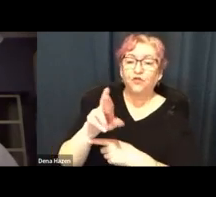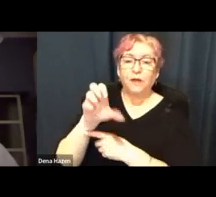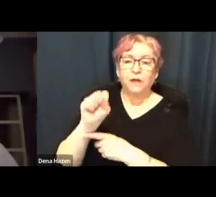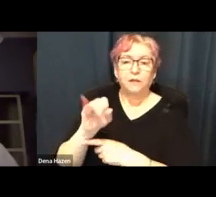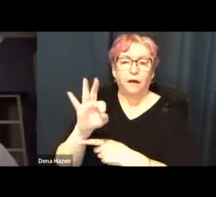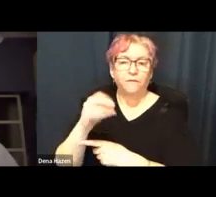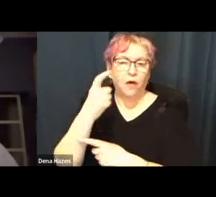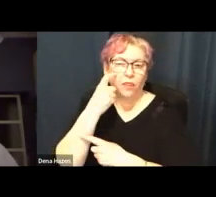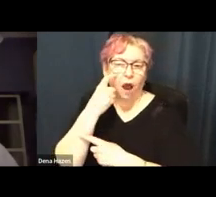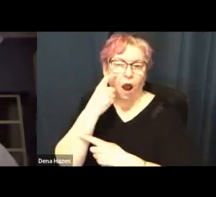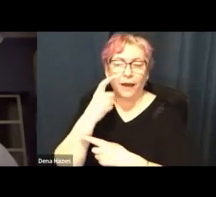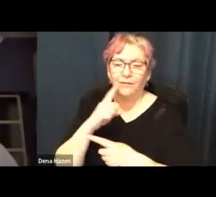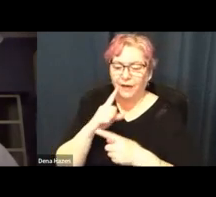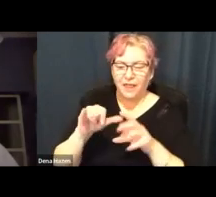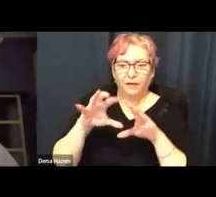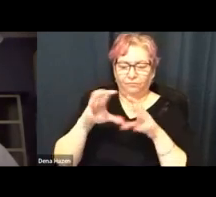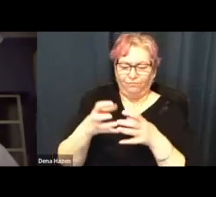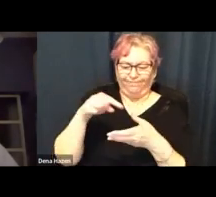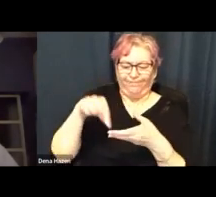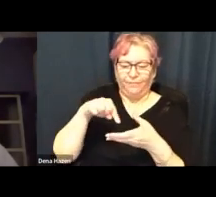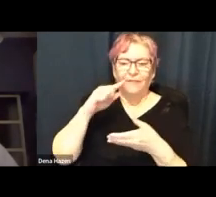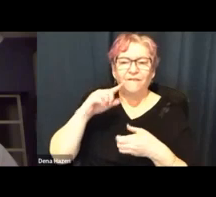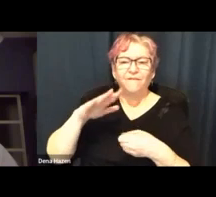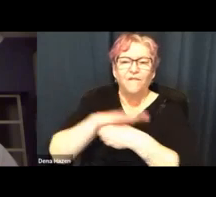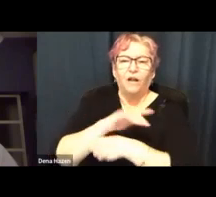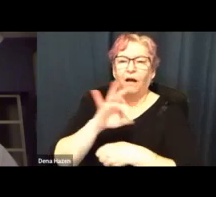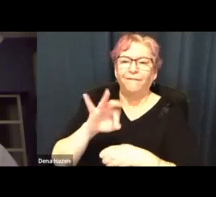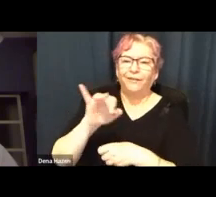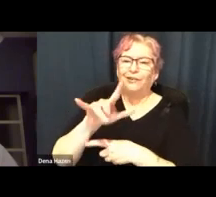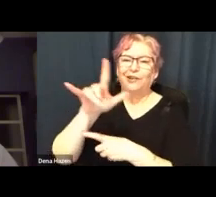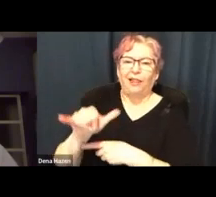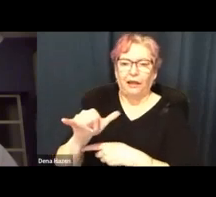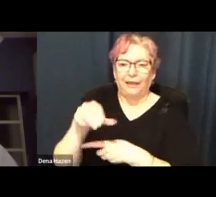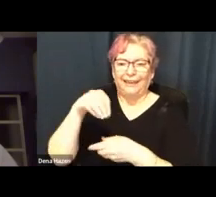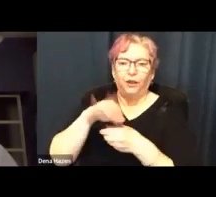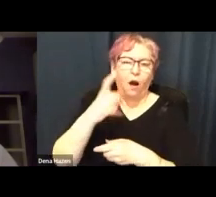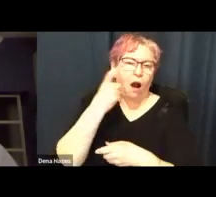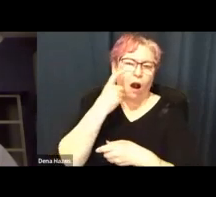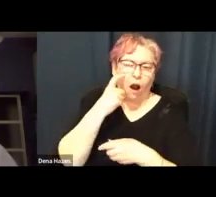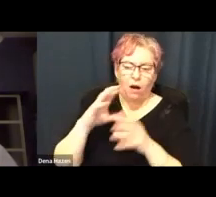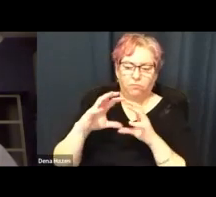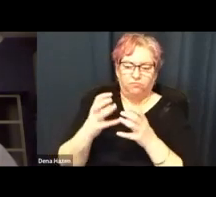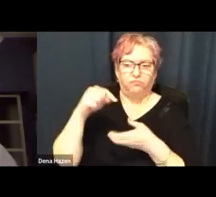That's the cavity which is filled with a jelly-like fluid.